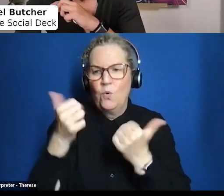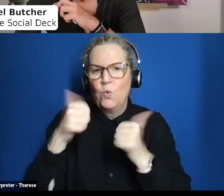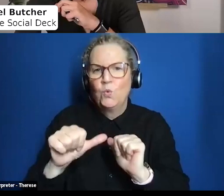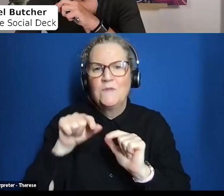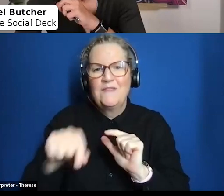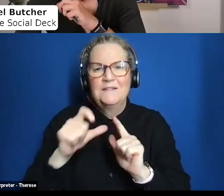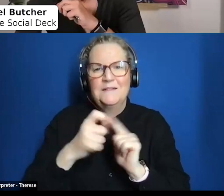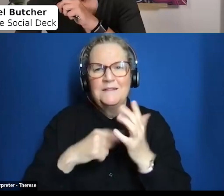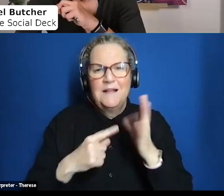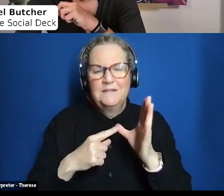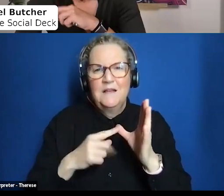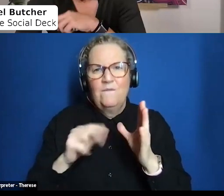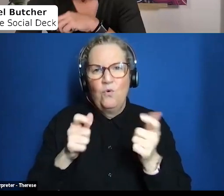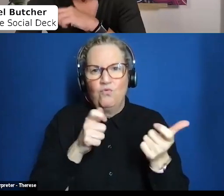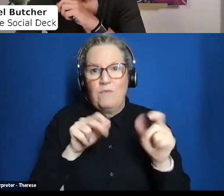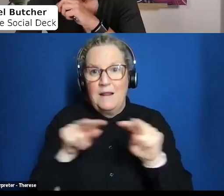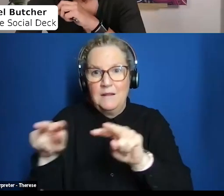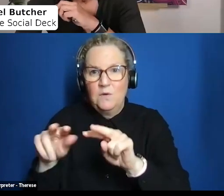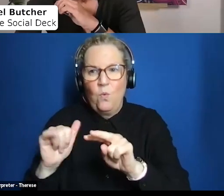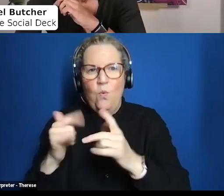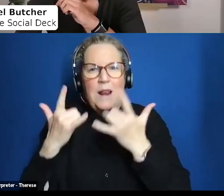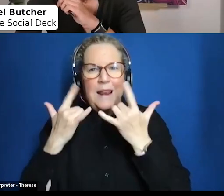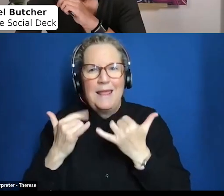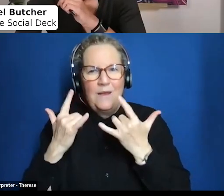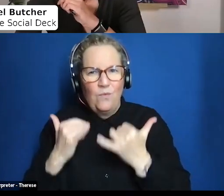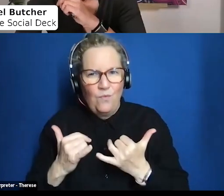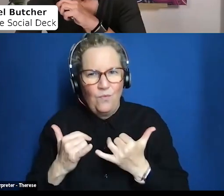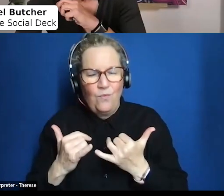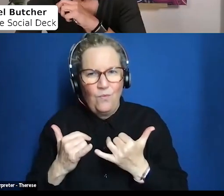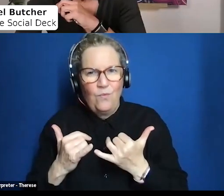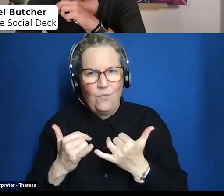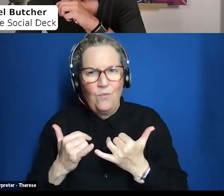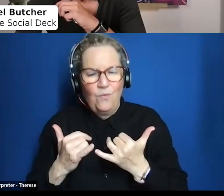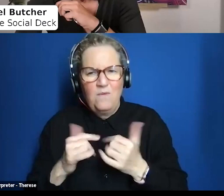for regulatory or legal functions as we see on other integrated